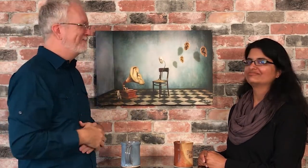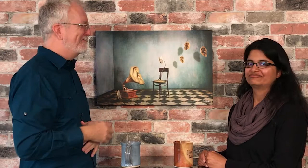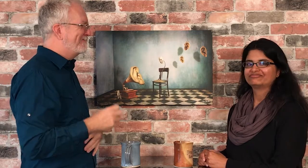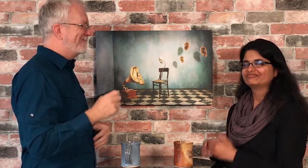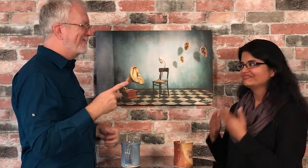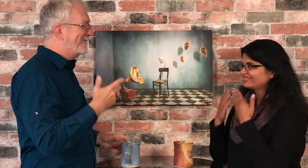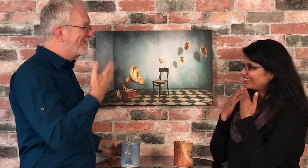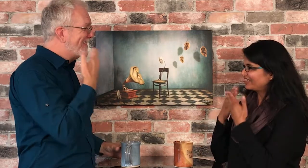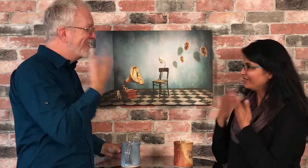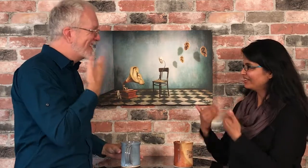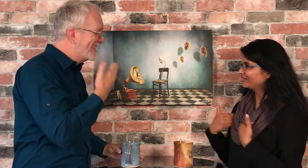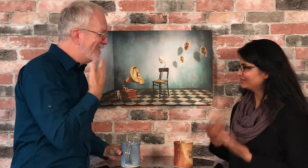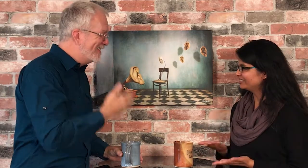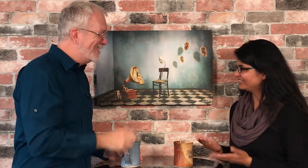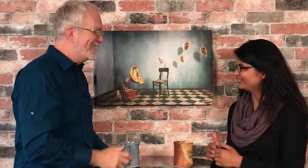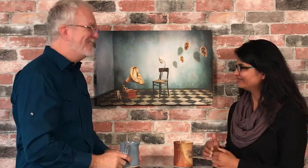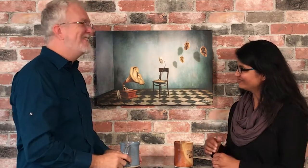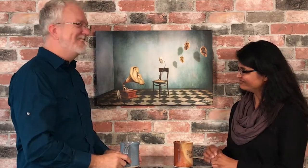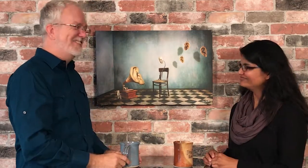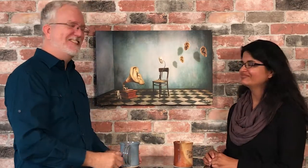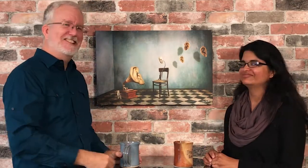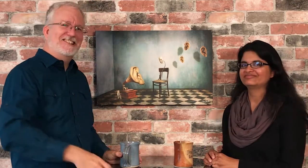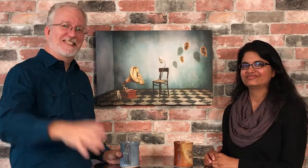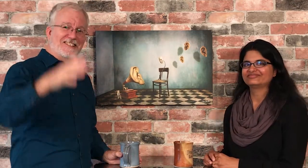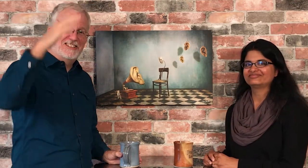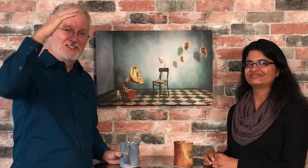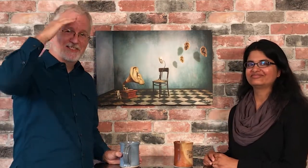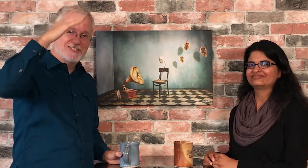Thank you, Fatima! Fatima: Thank you for having me here! Ray: So long!